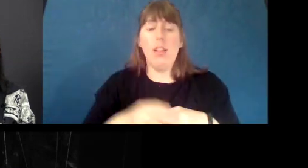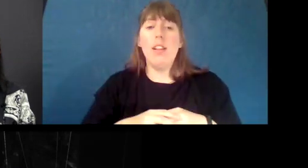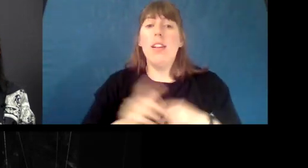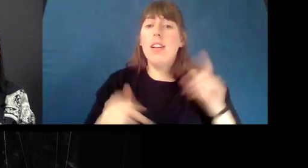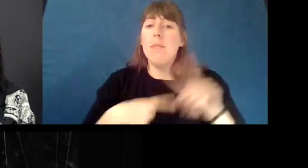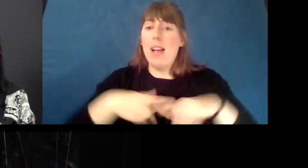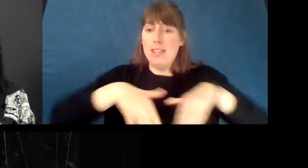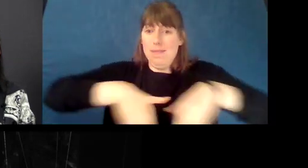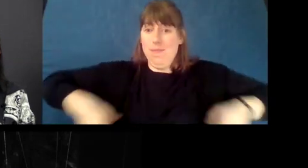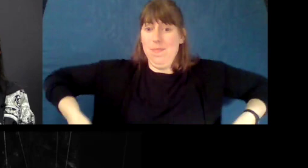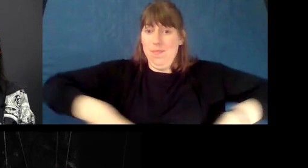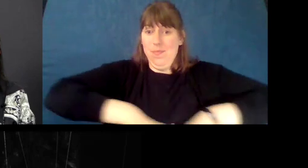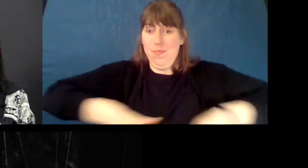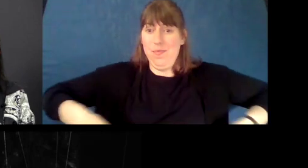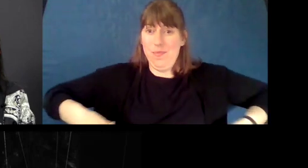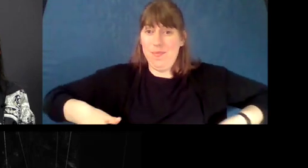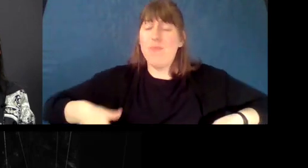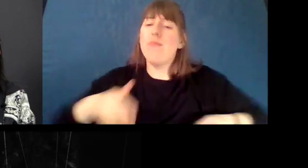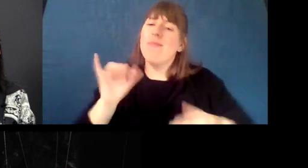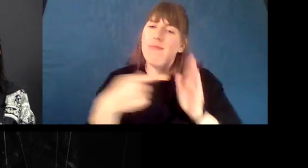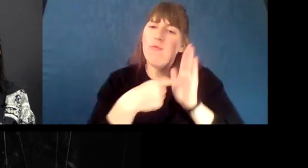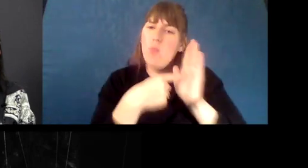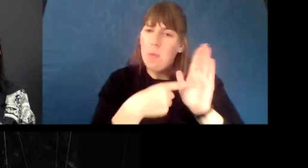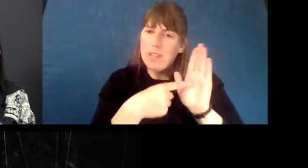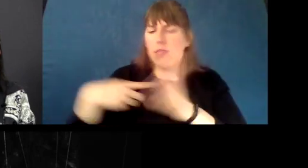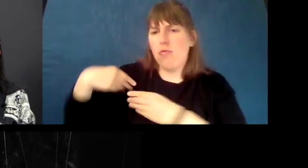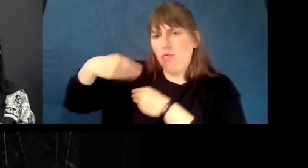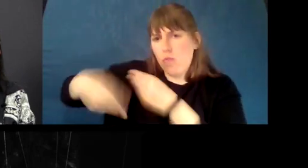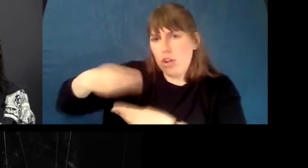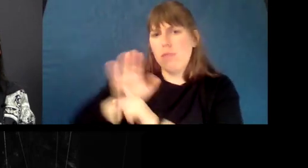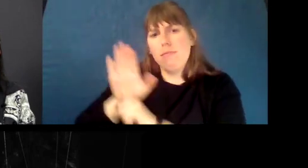that's in the front that kind of references some of the more traditional Han dresses.